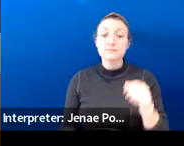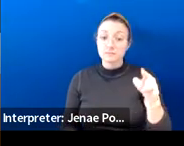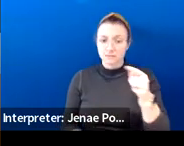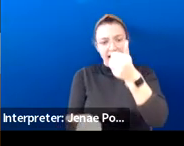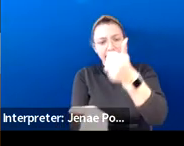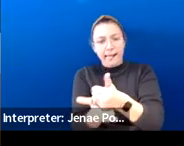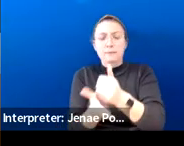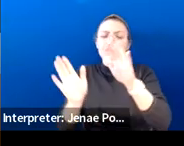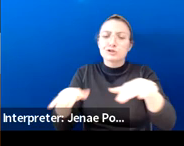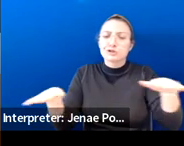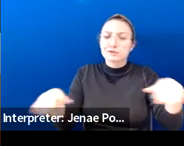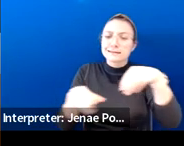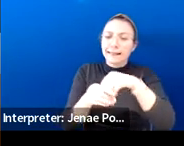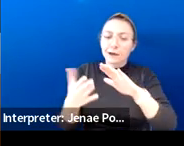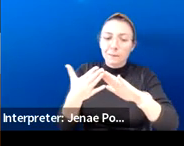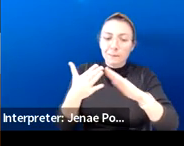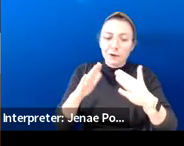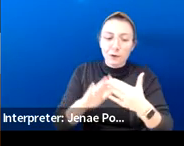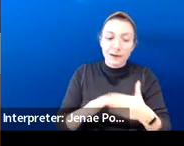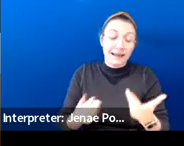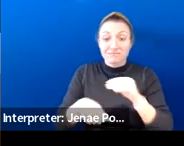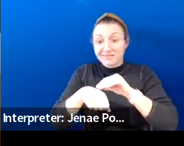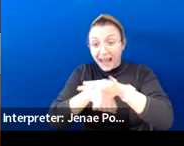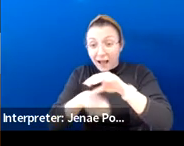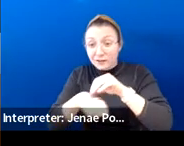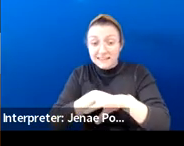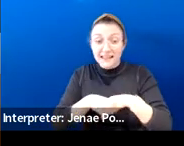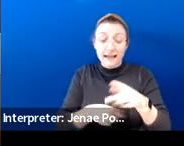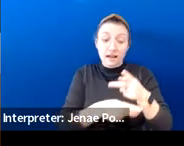From counseling to foster care, adoption and mentoring.